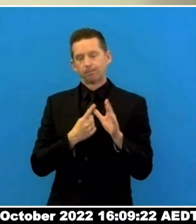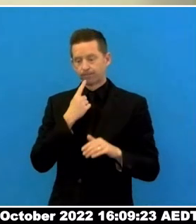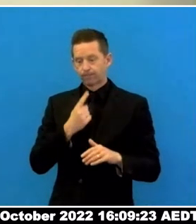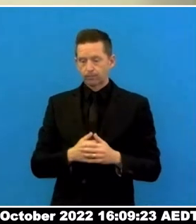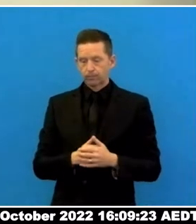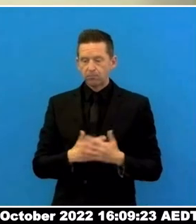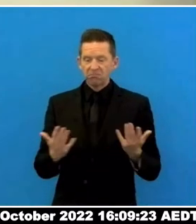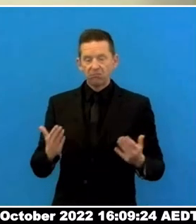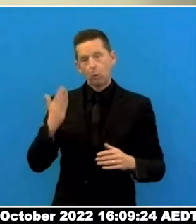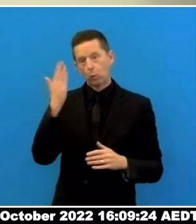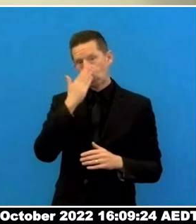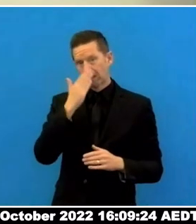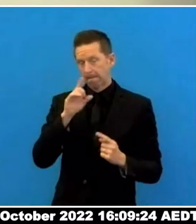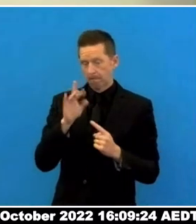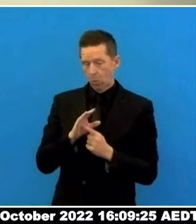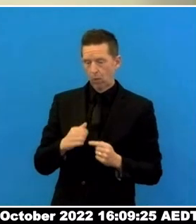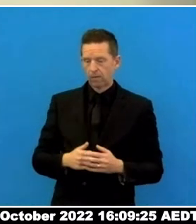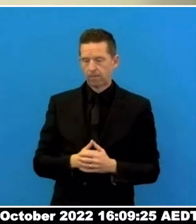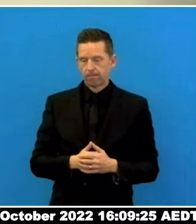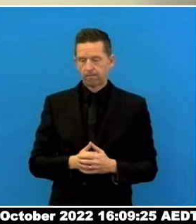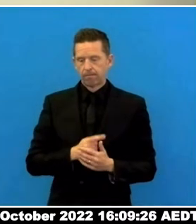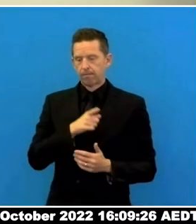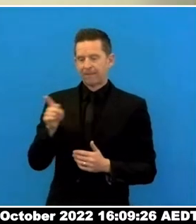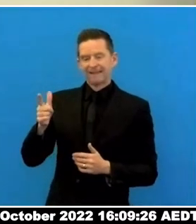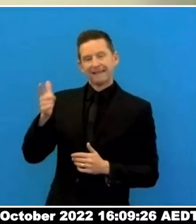teacher, like child teacher is very important